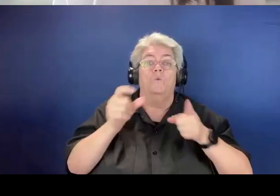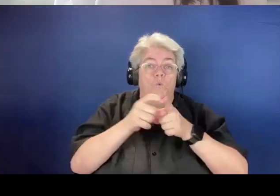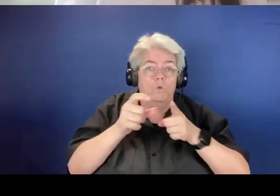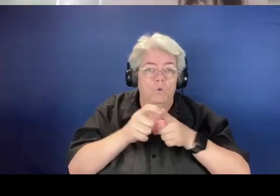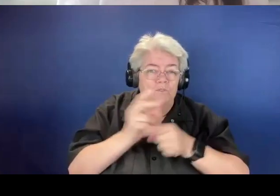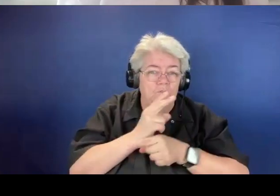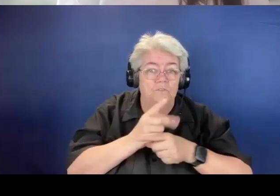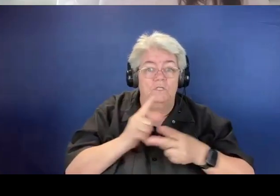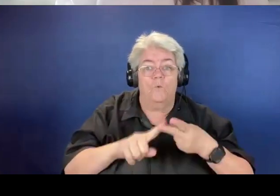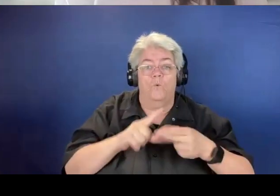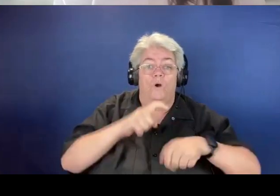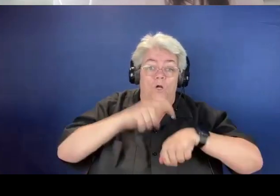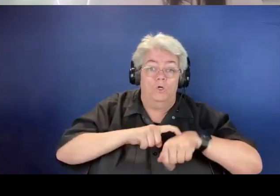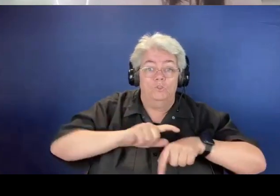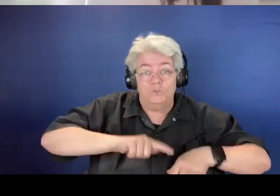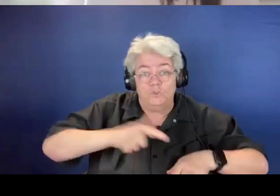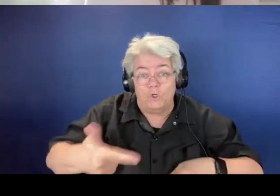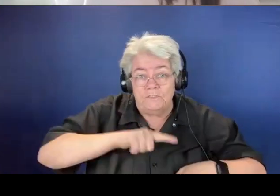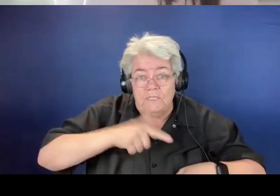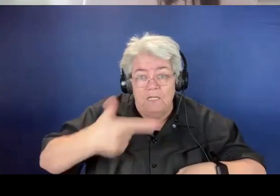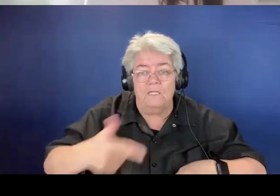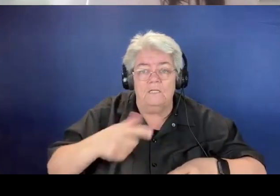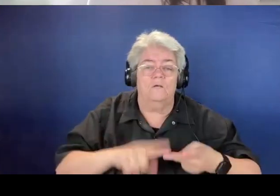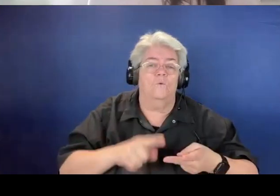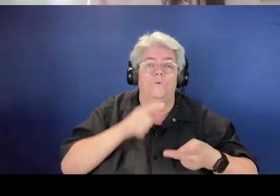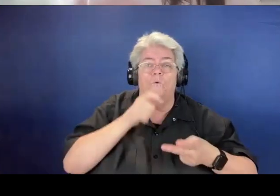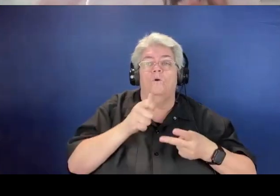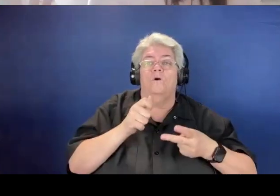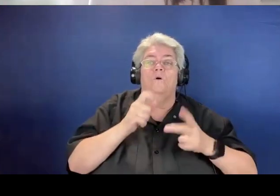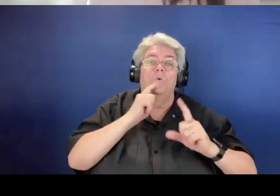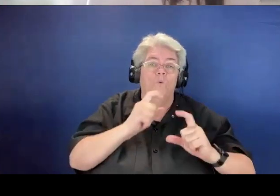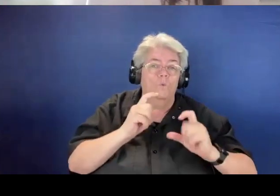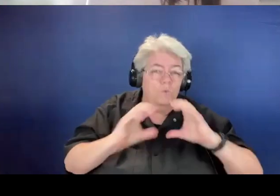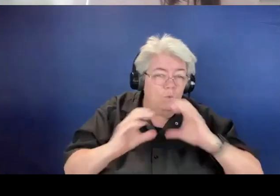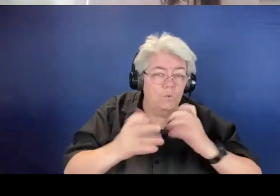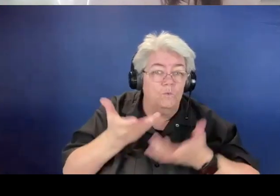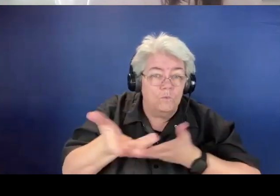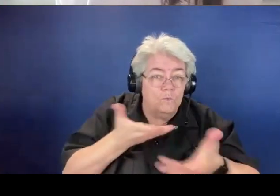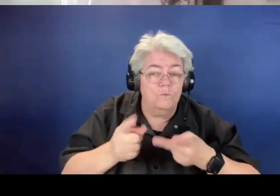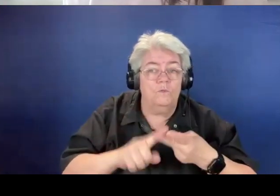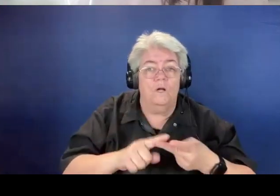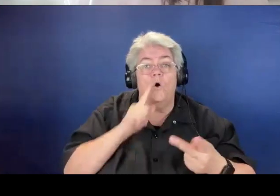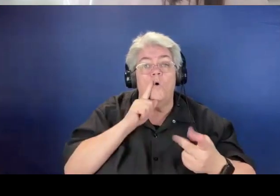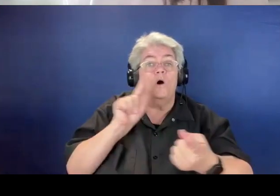taking expectations, amount of talking among conversational partners, greeting rituals.